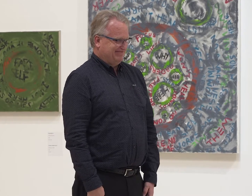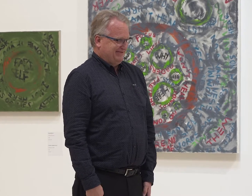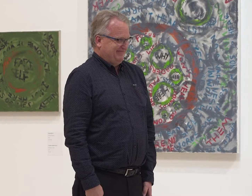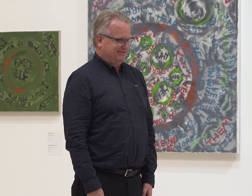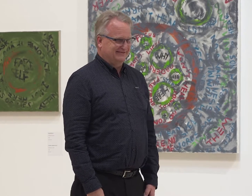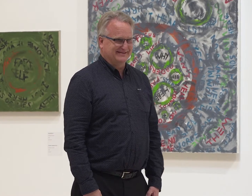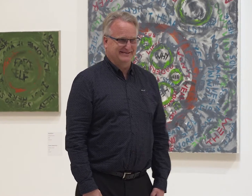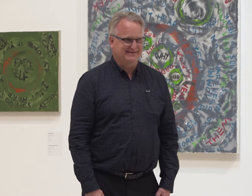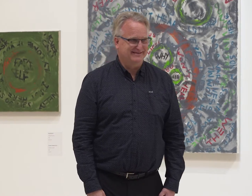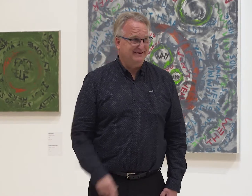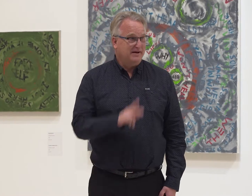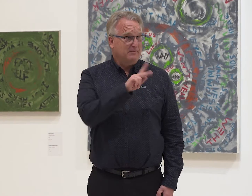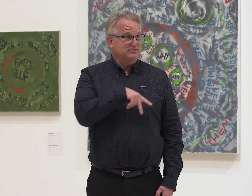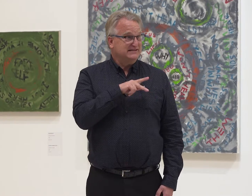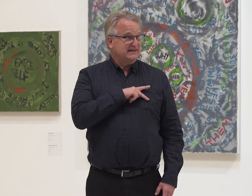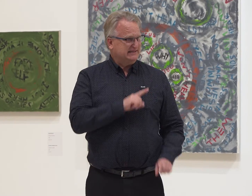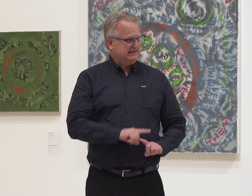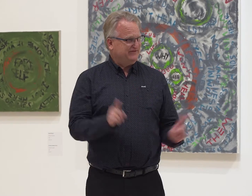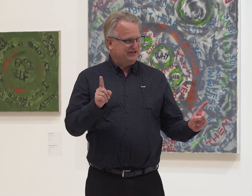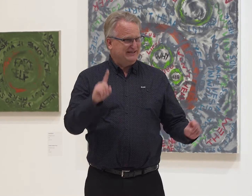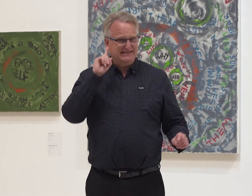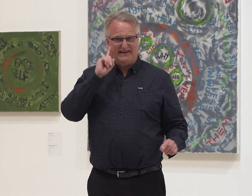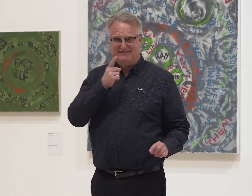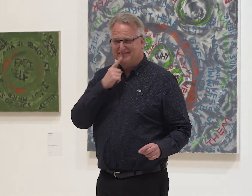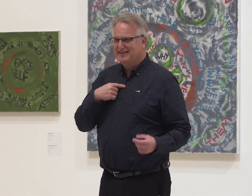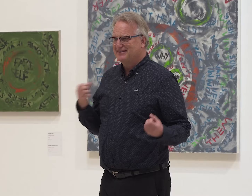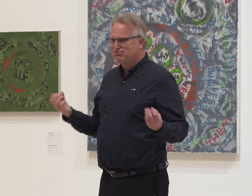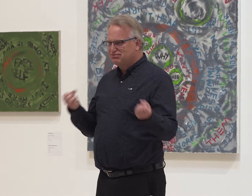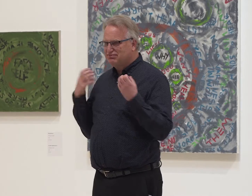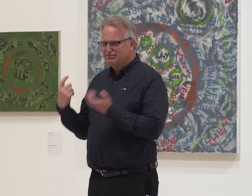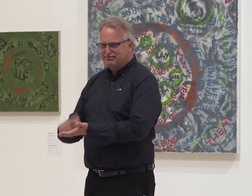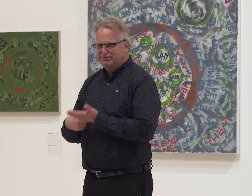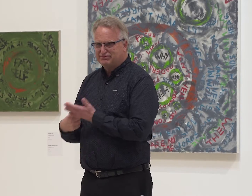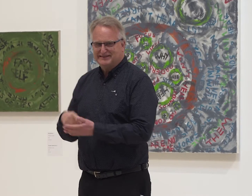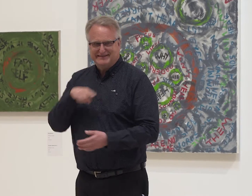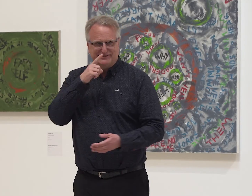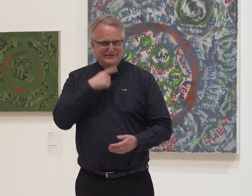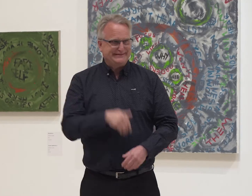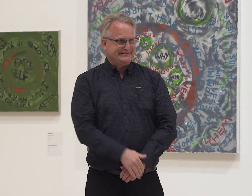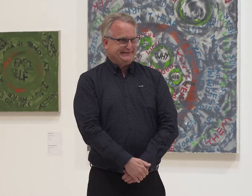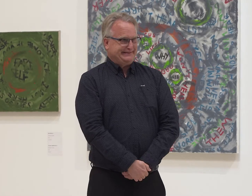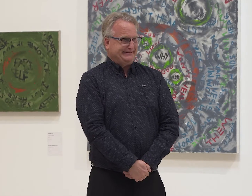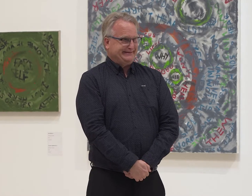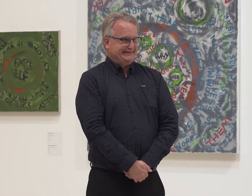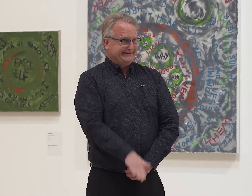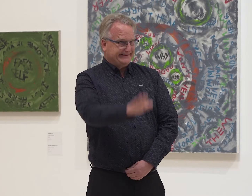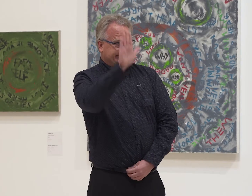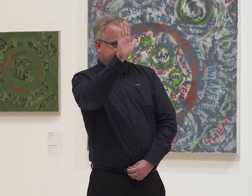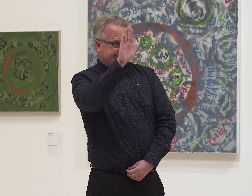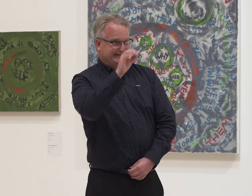presents challenges. So, as a Deaf person and being in a Deaf environment,